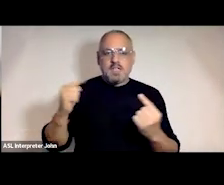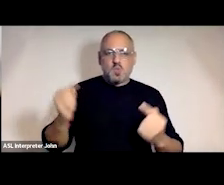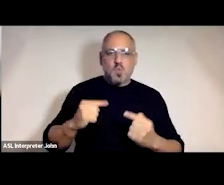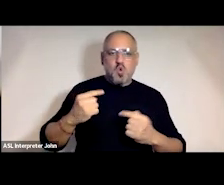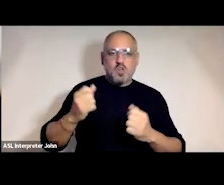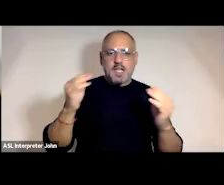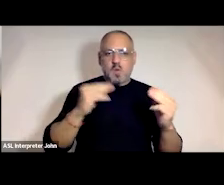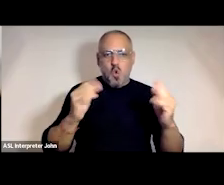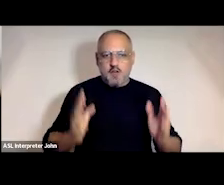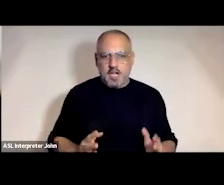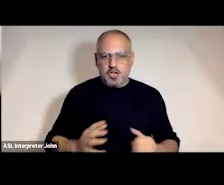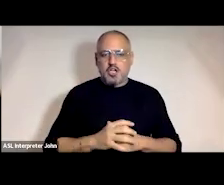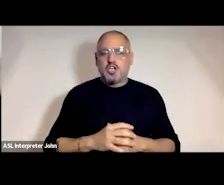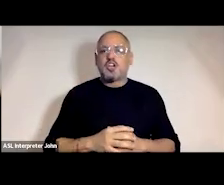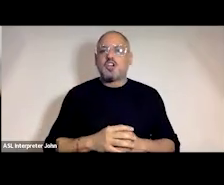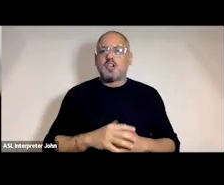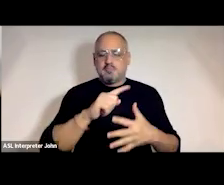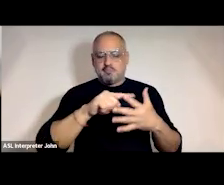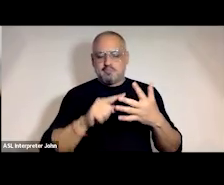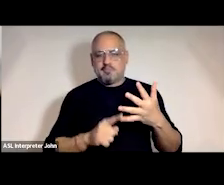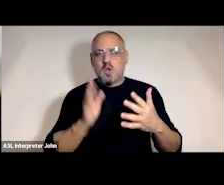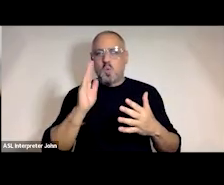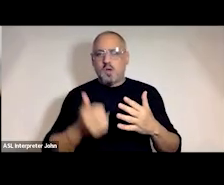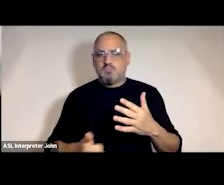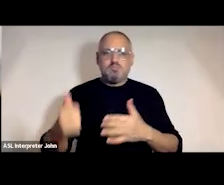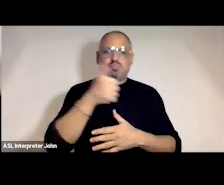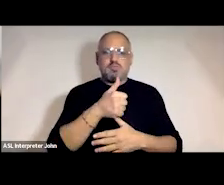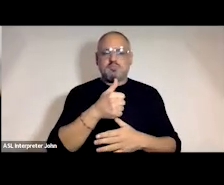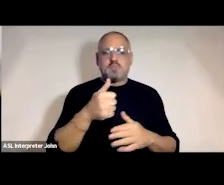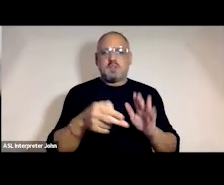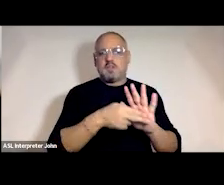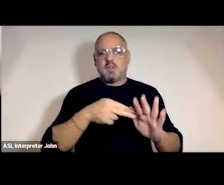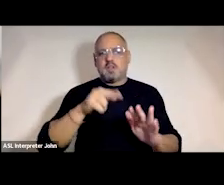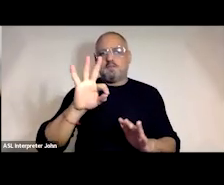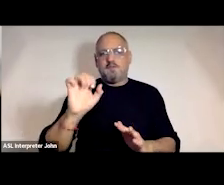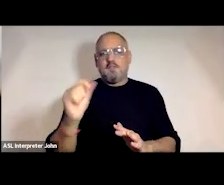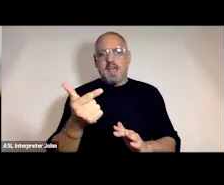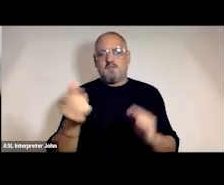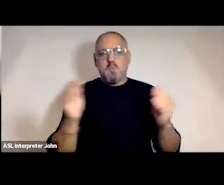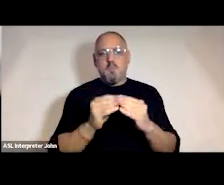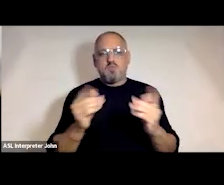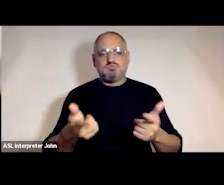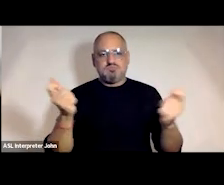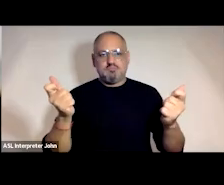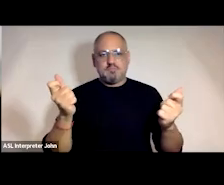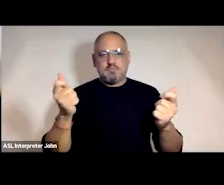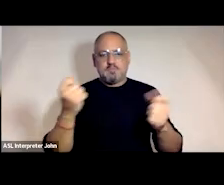those are all things that would flag a claim for further expedition of the decision.